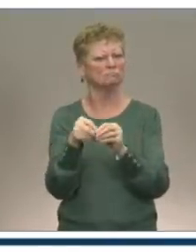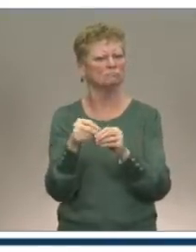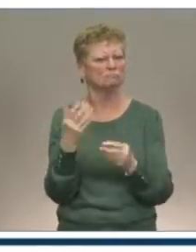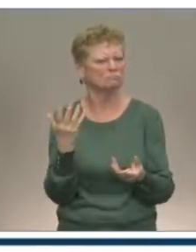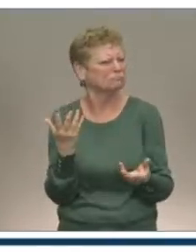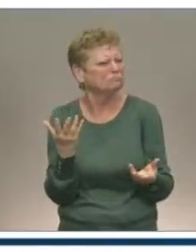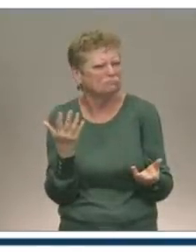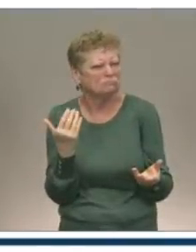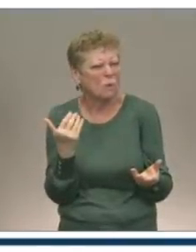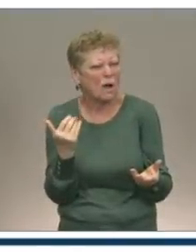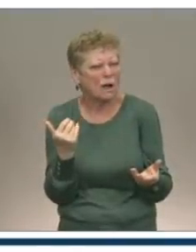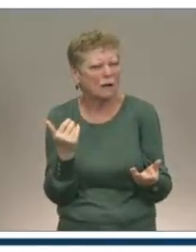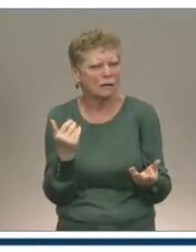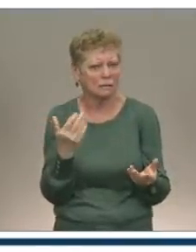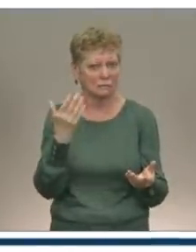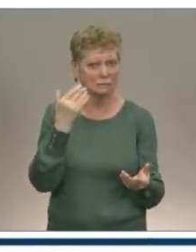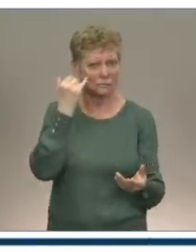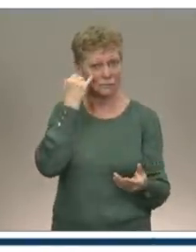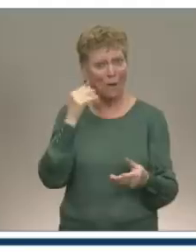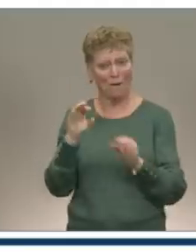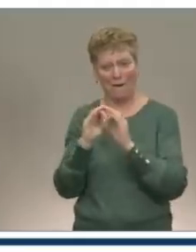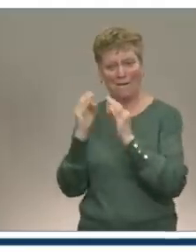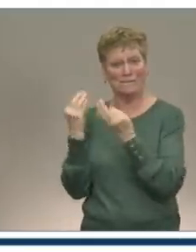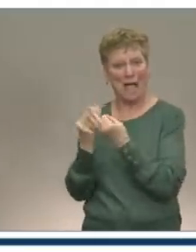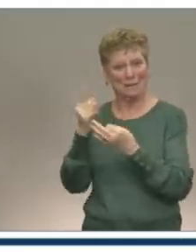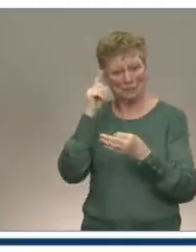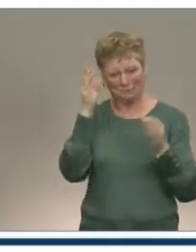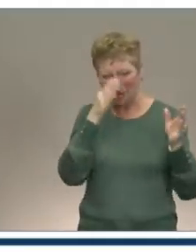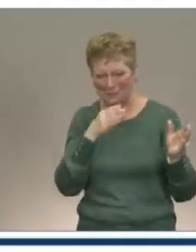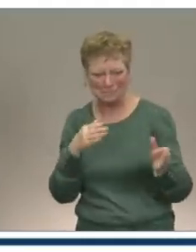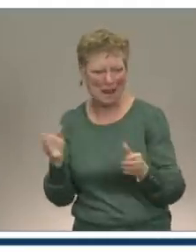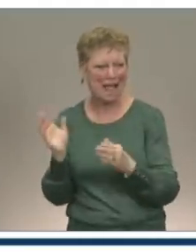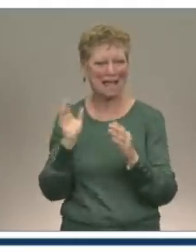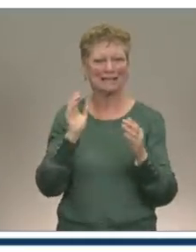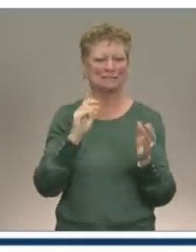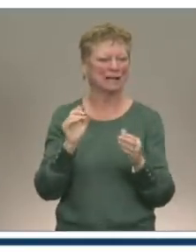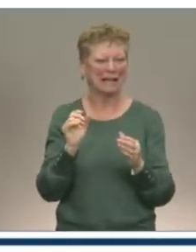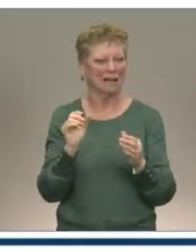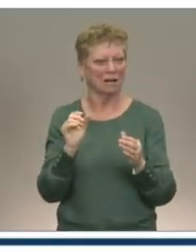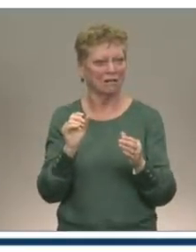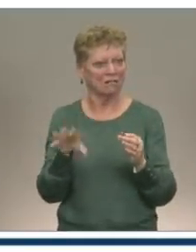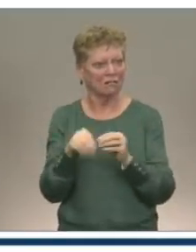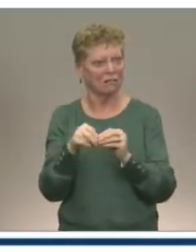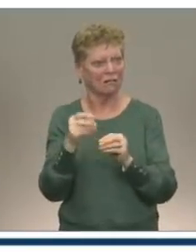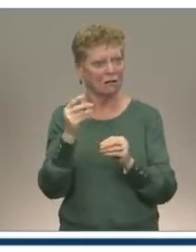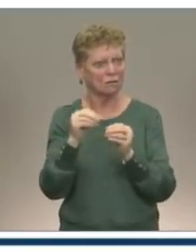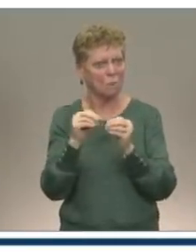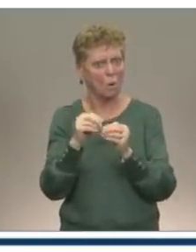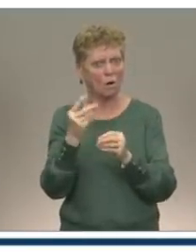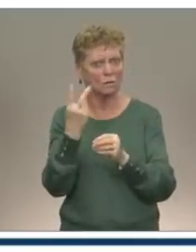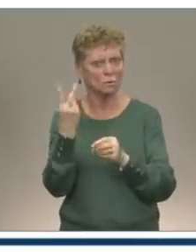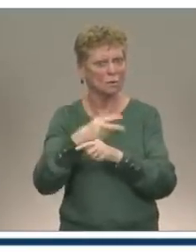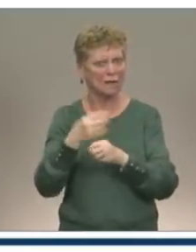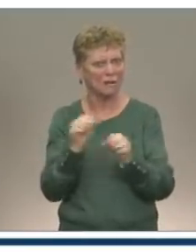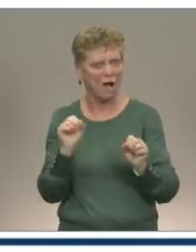who kind of made plans but then we'll have to find care for those two extra days